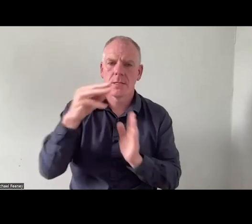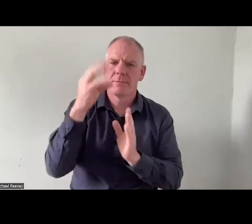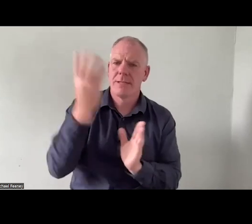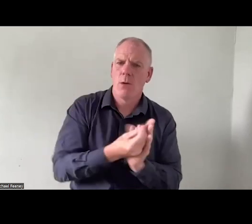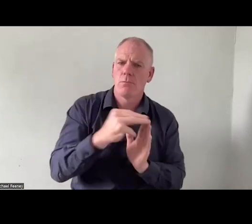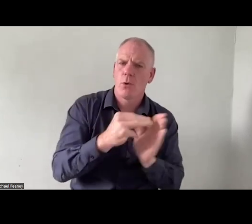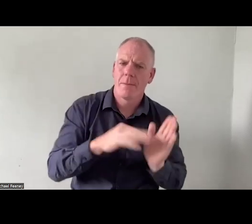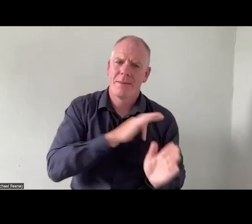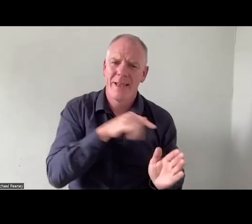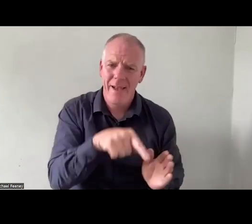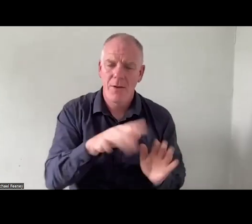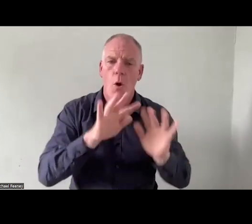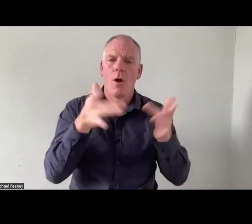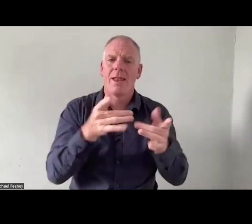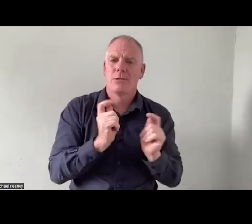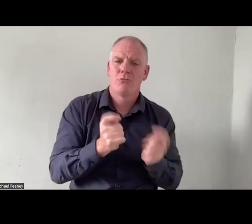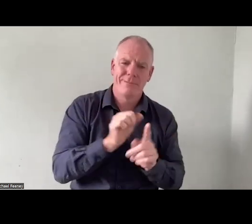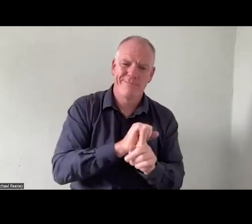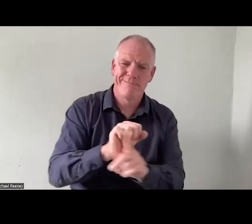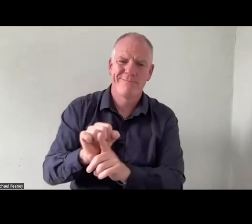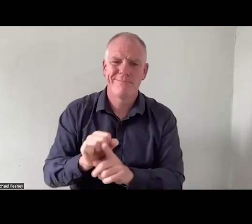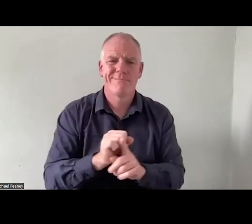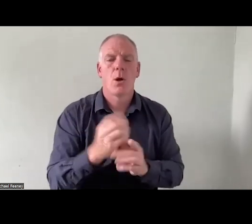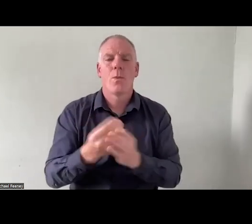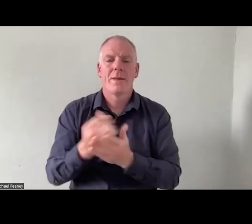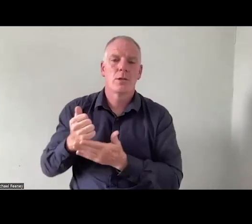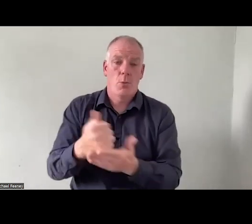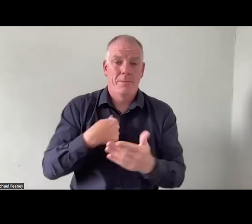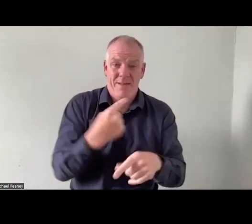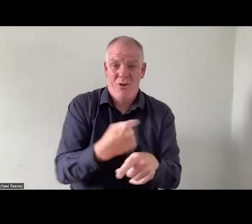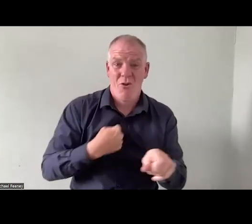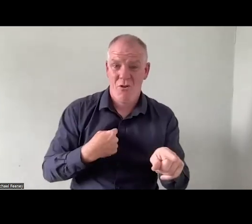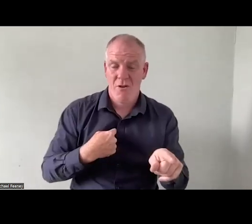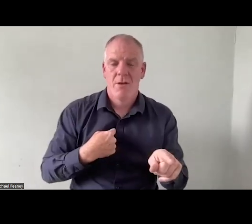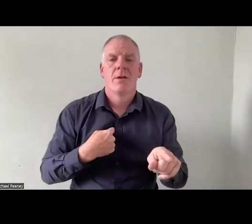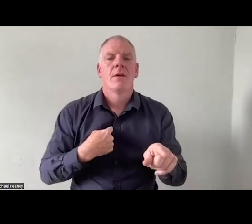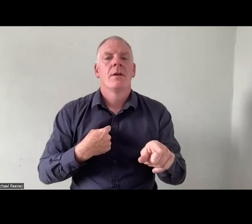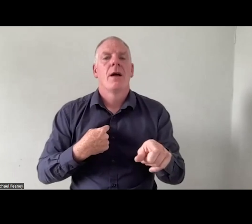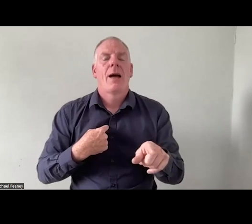online training, with some support from me on site, and we're going to see if we can beat...